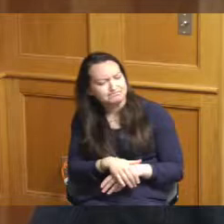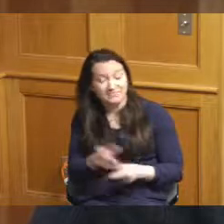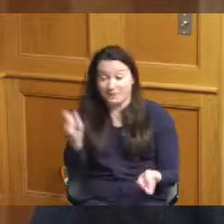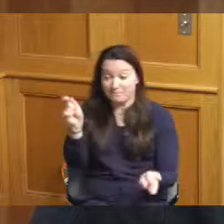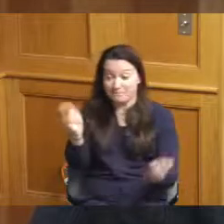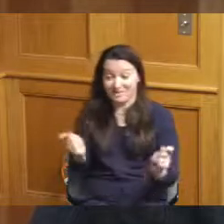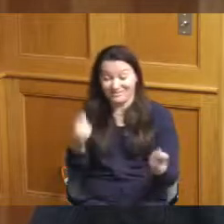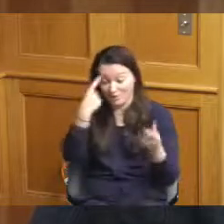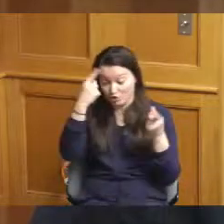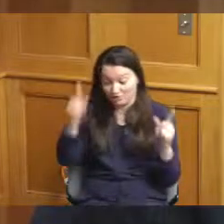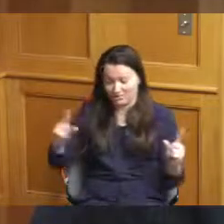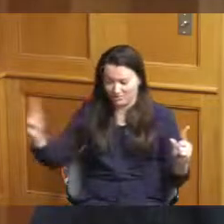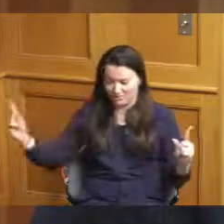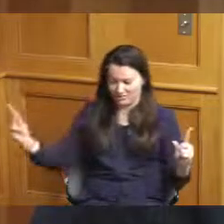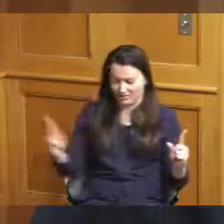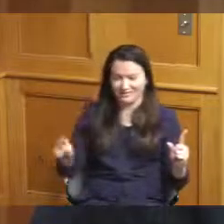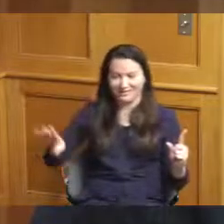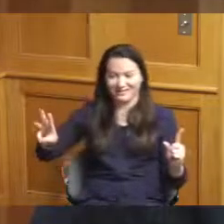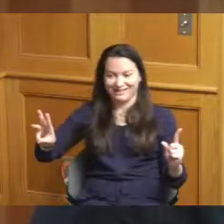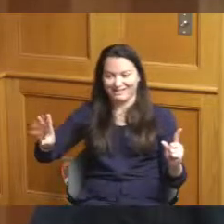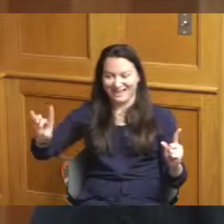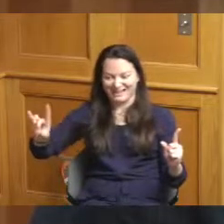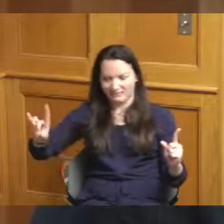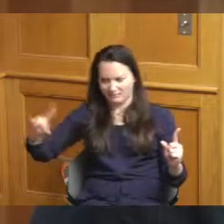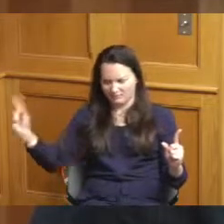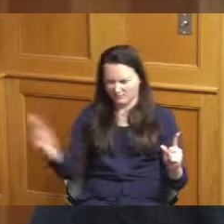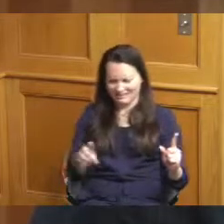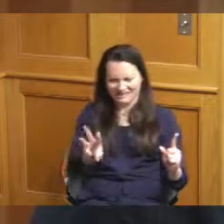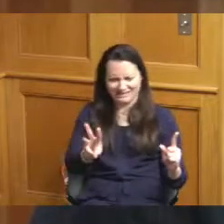the agreement reduce the term from eight to six years which I think you just said what